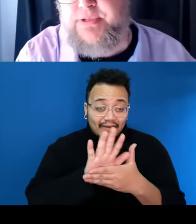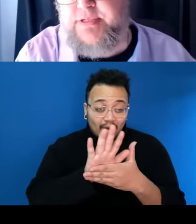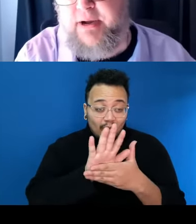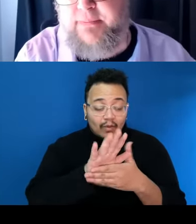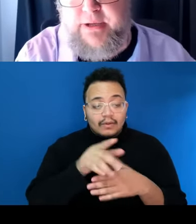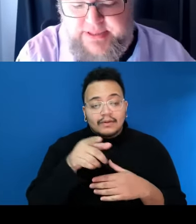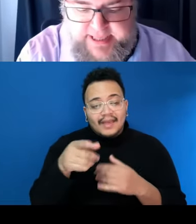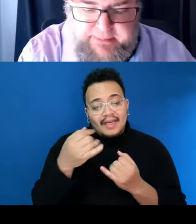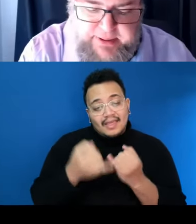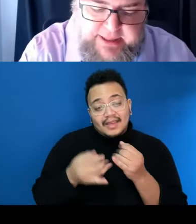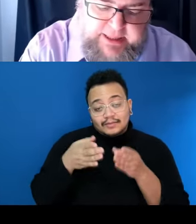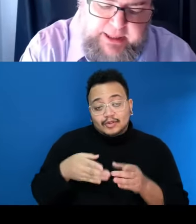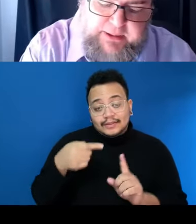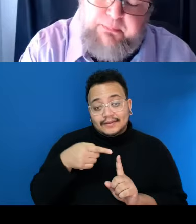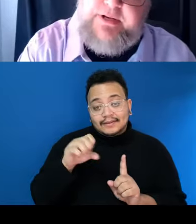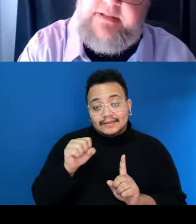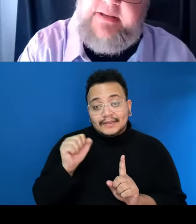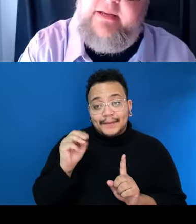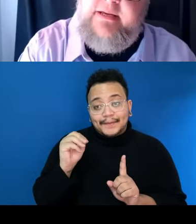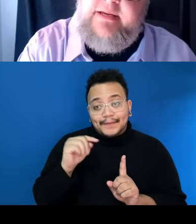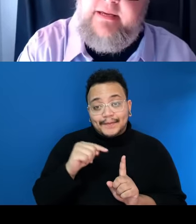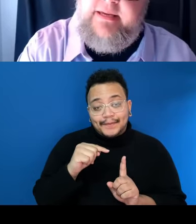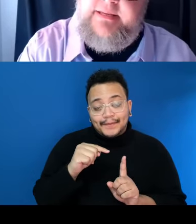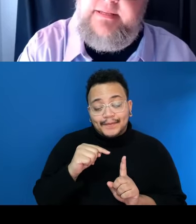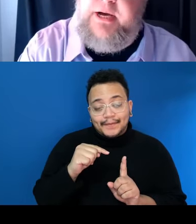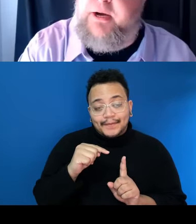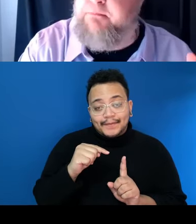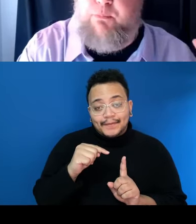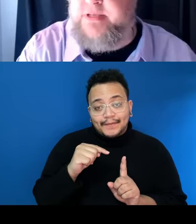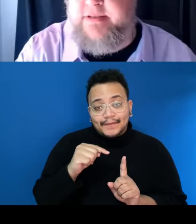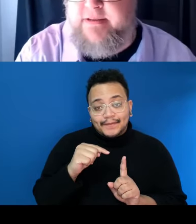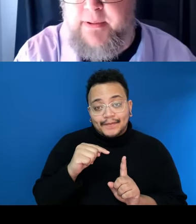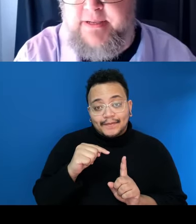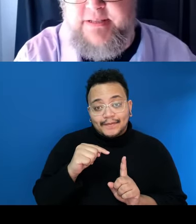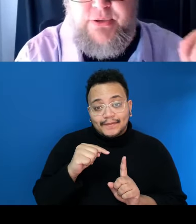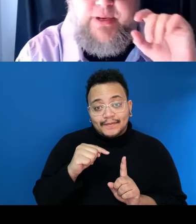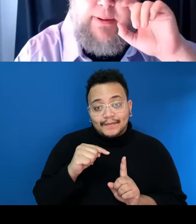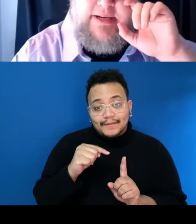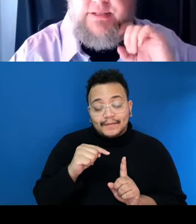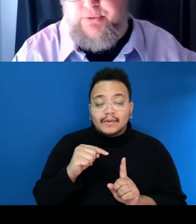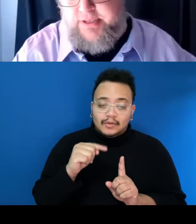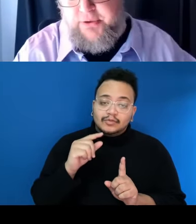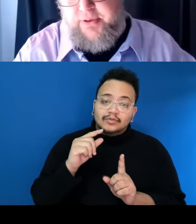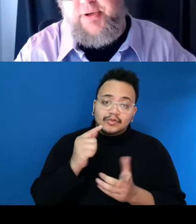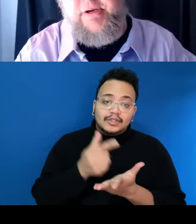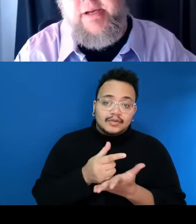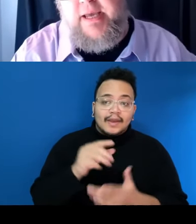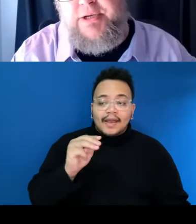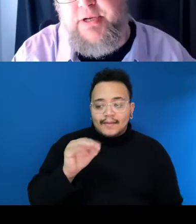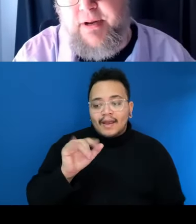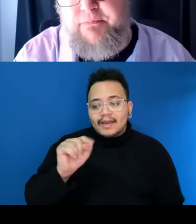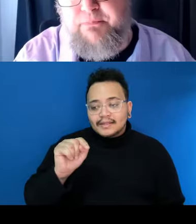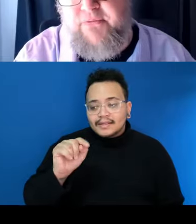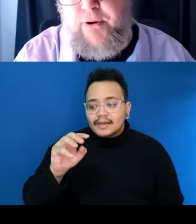that was just talked about Sam Brenton was a MIT student in nuclear engineering before